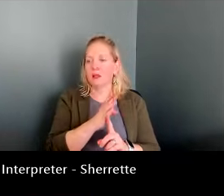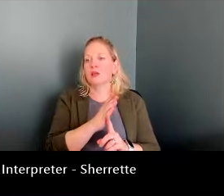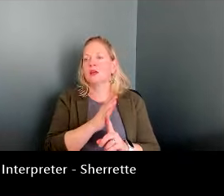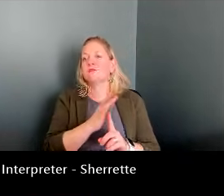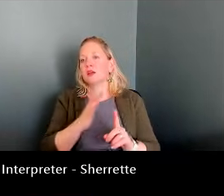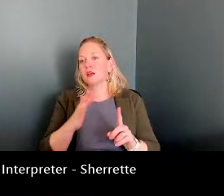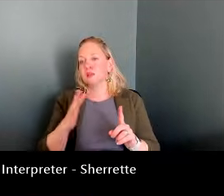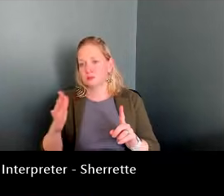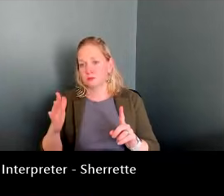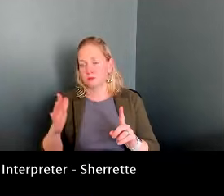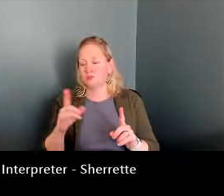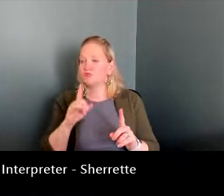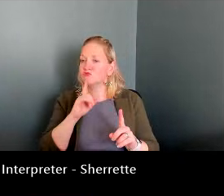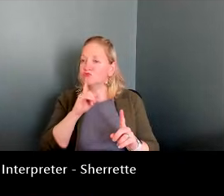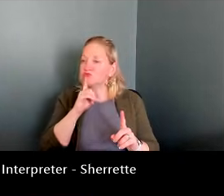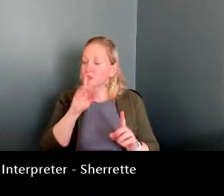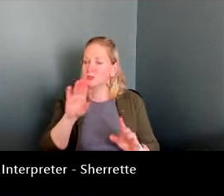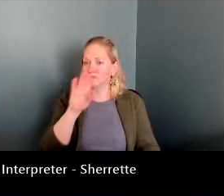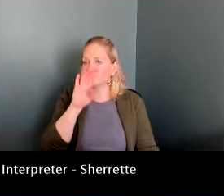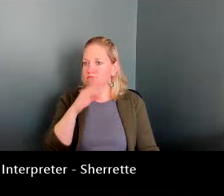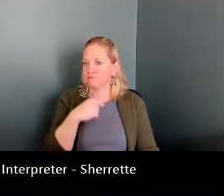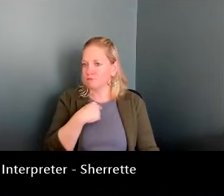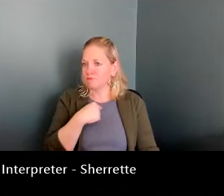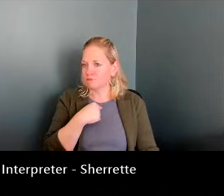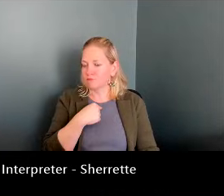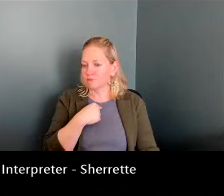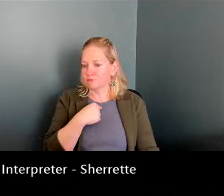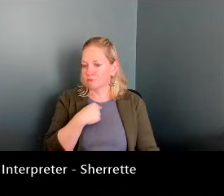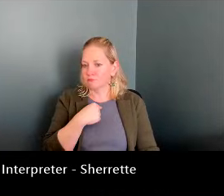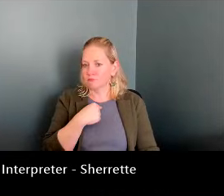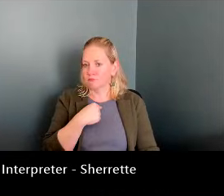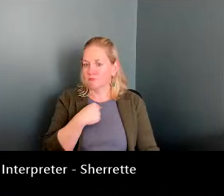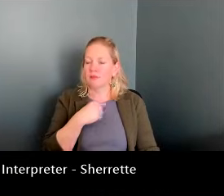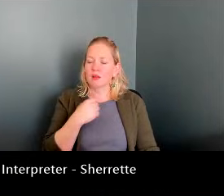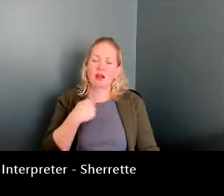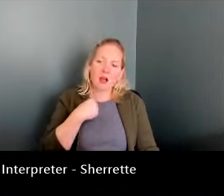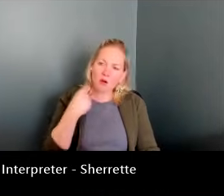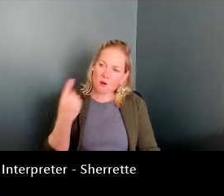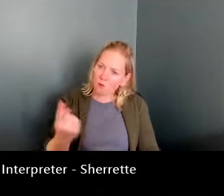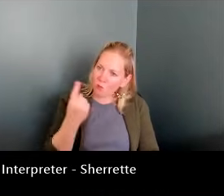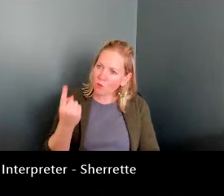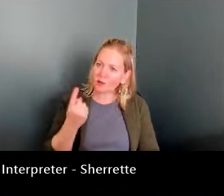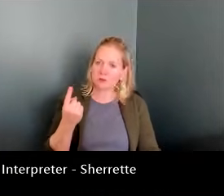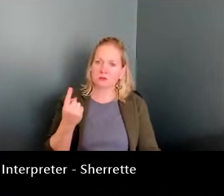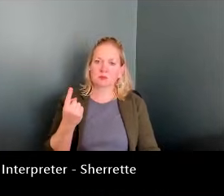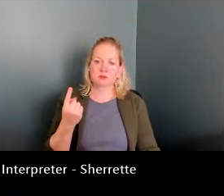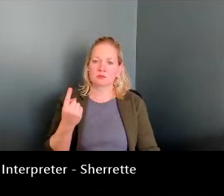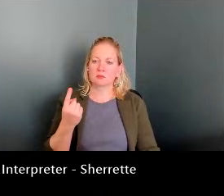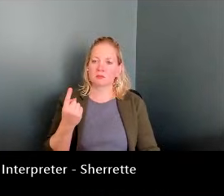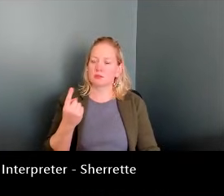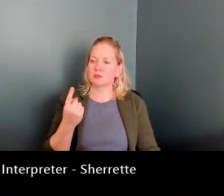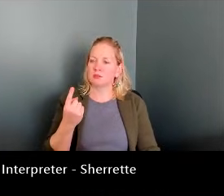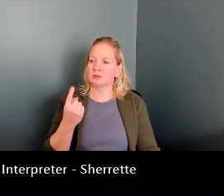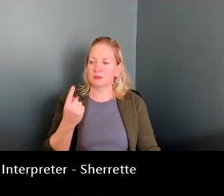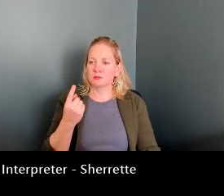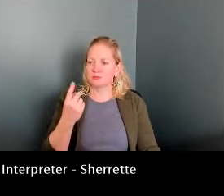it hit home for me. And again, I've always had that conversation as I was growing up, you know,